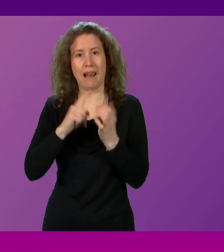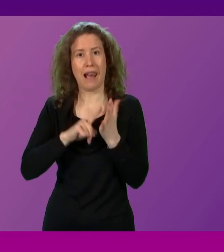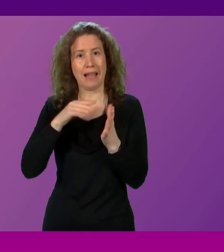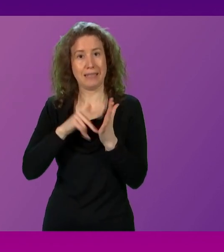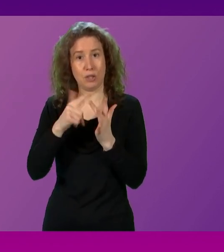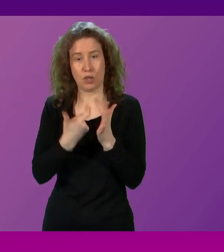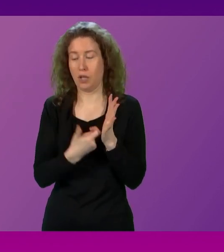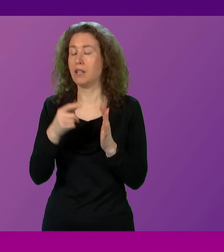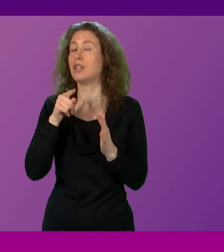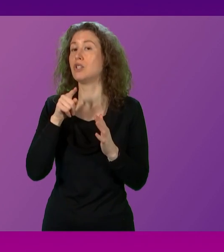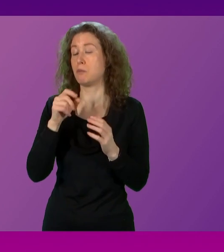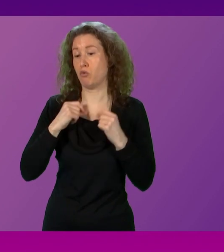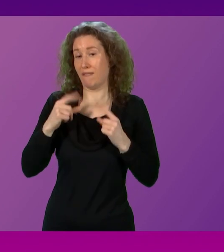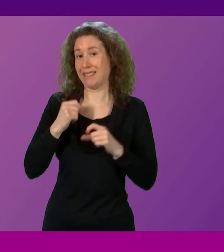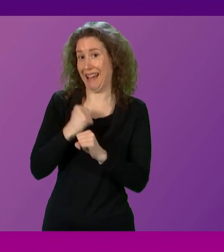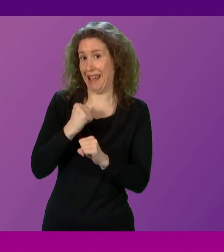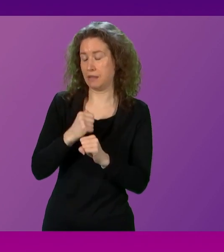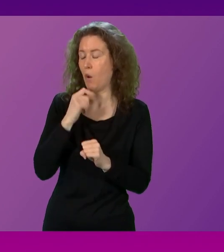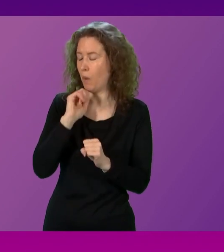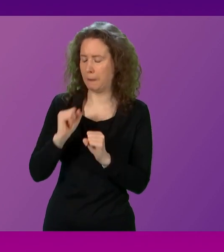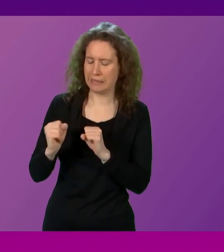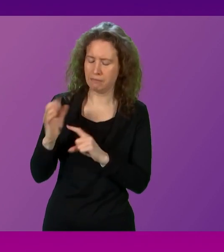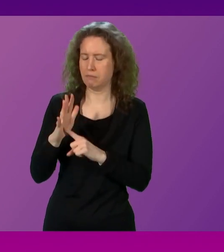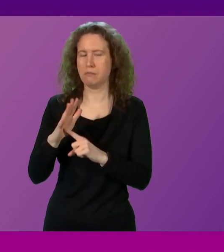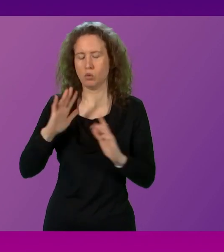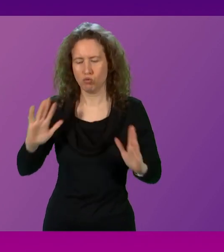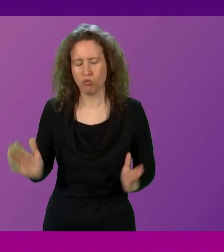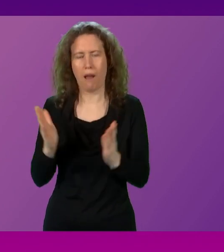Professor Glasier’s work will be key to driving improvement in women’s health